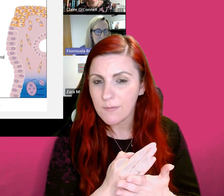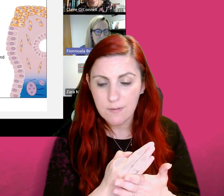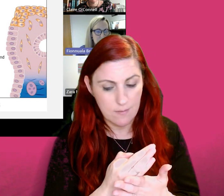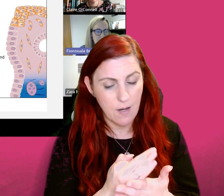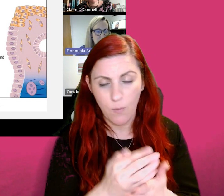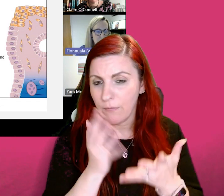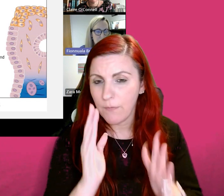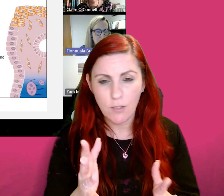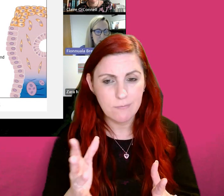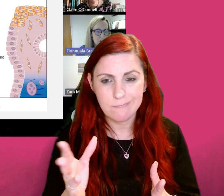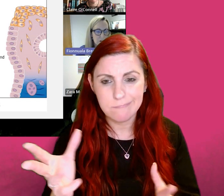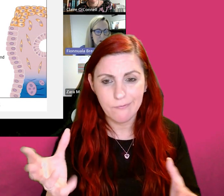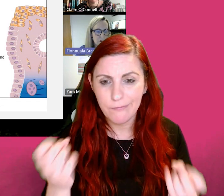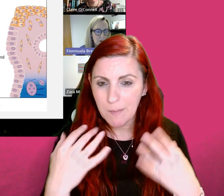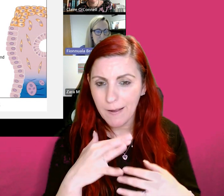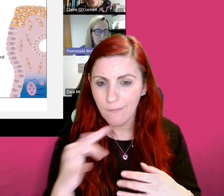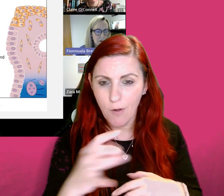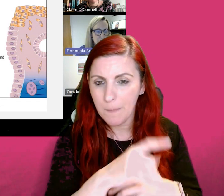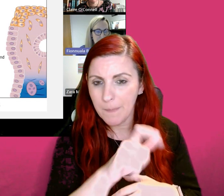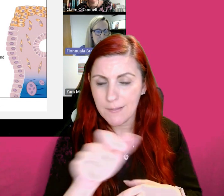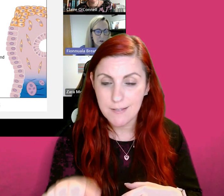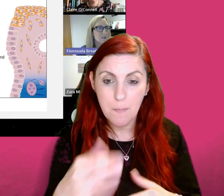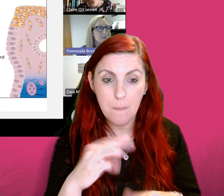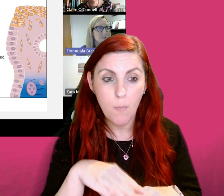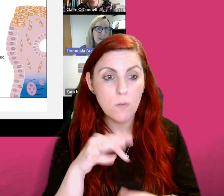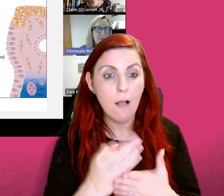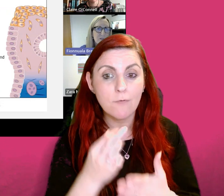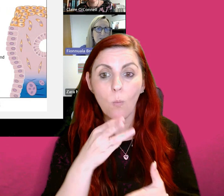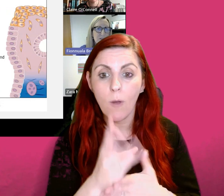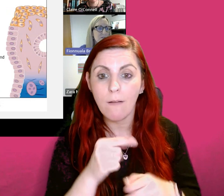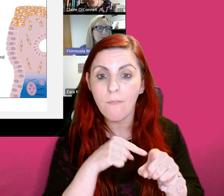from patients is that they're most likely to comply with the treatment if they believe that